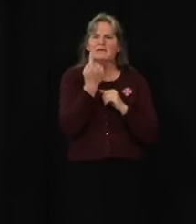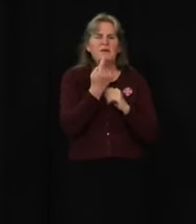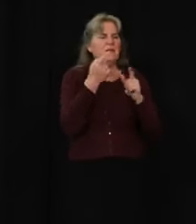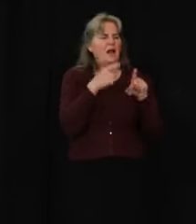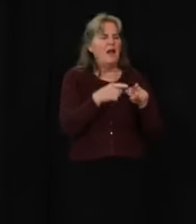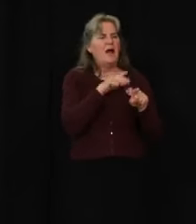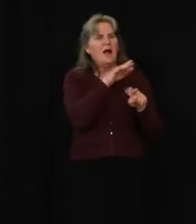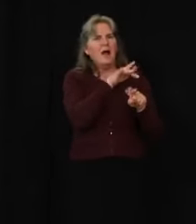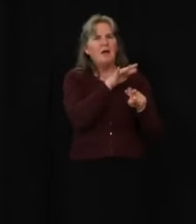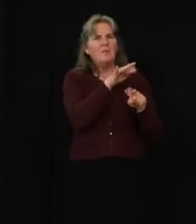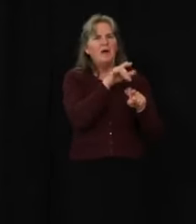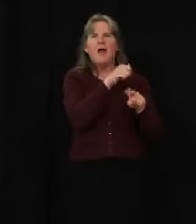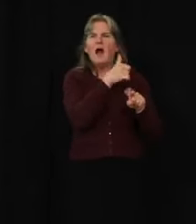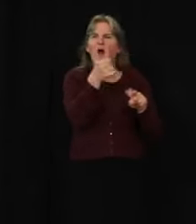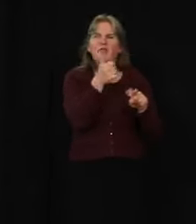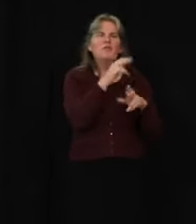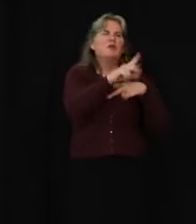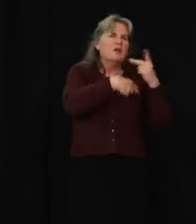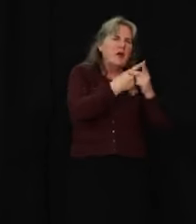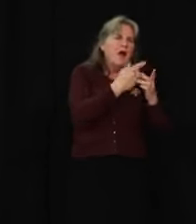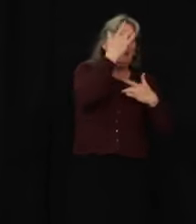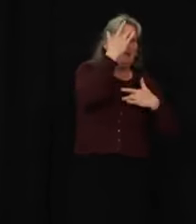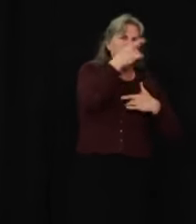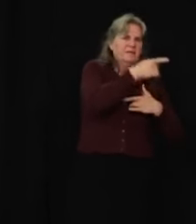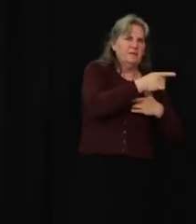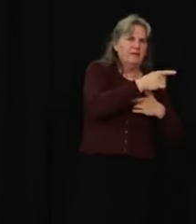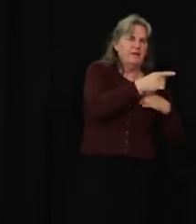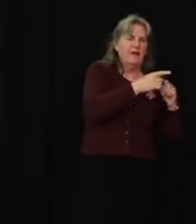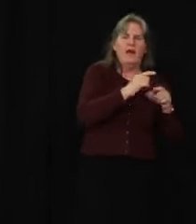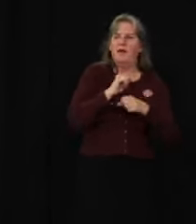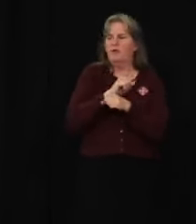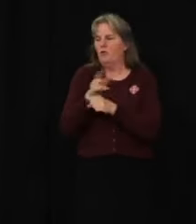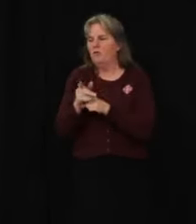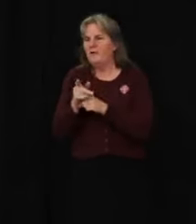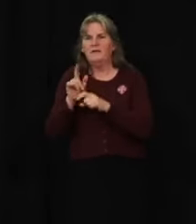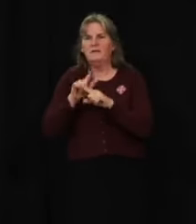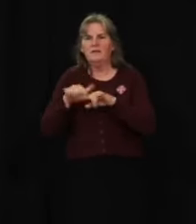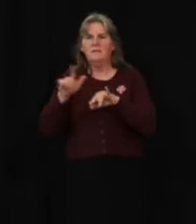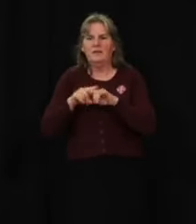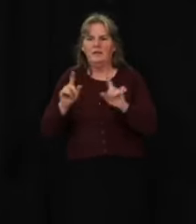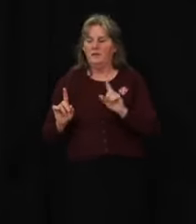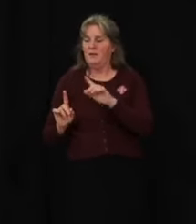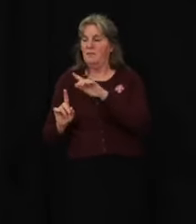A lot to digest here. But trying to look at the plan